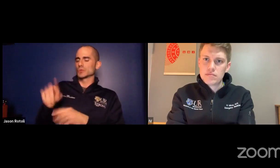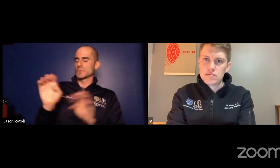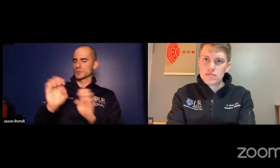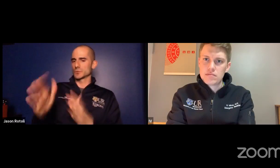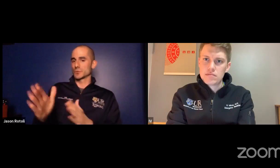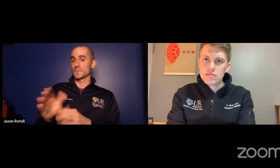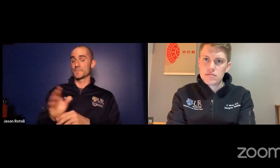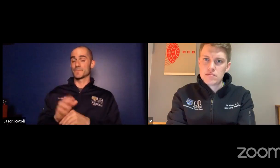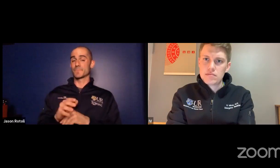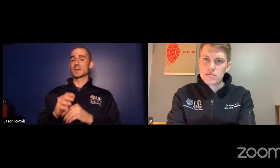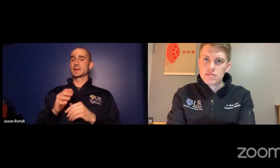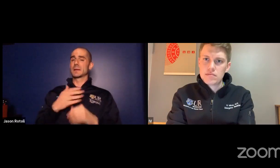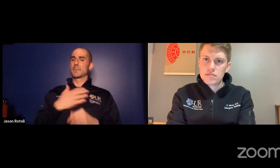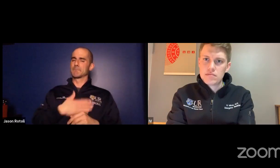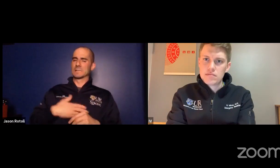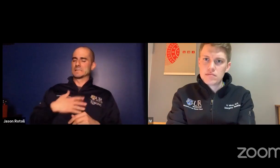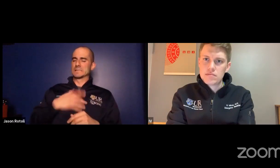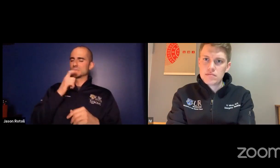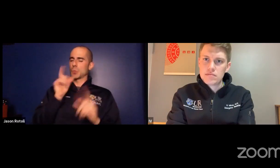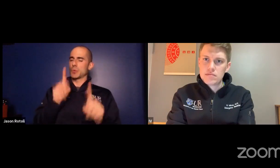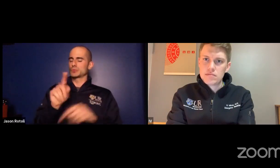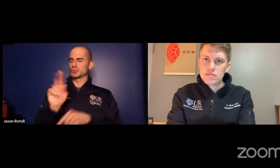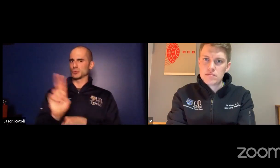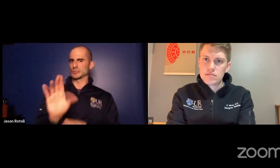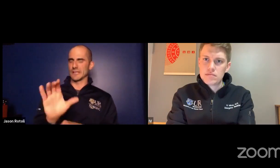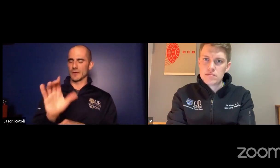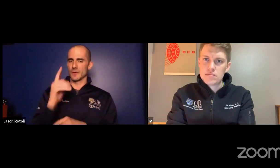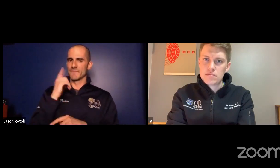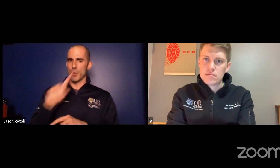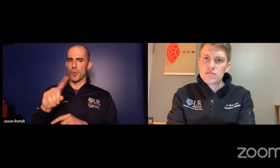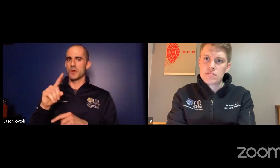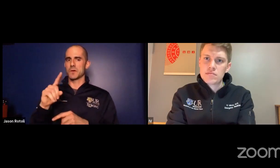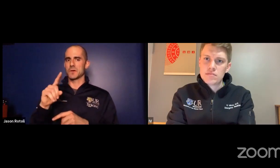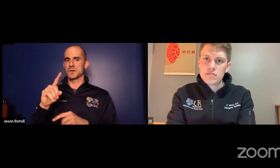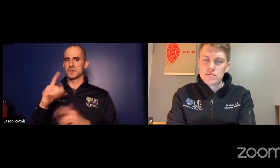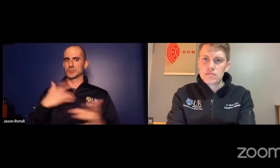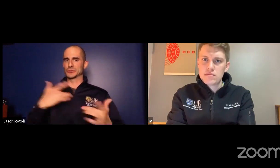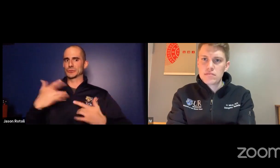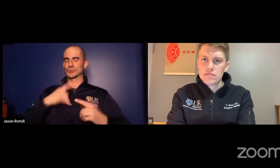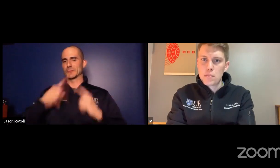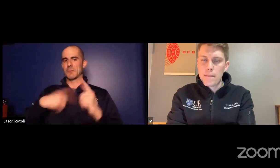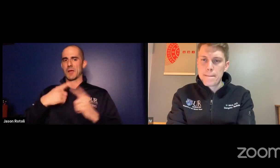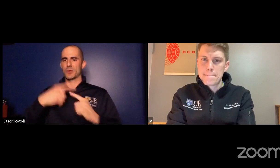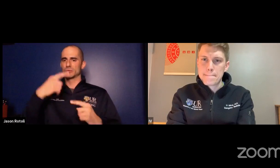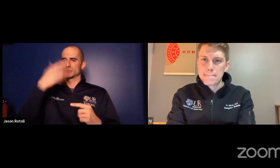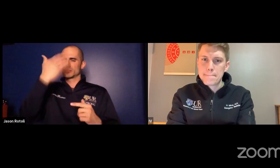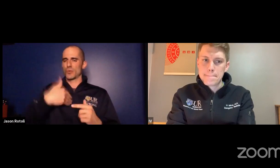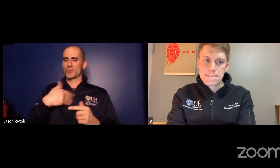or chest pain, there may be other symptoms that you may notice related to a